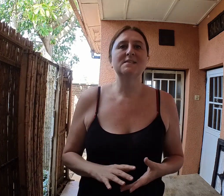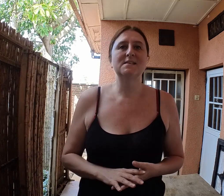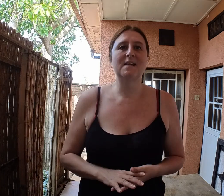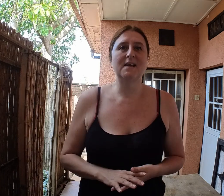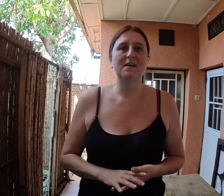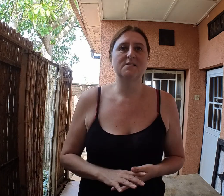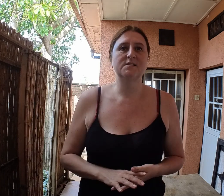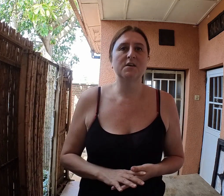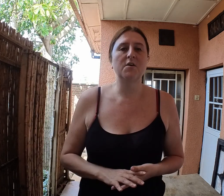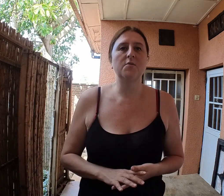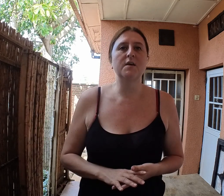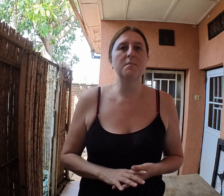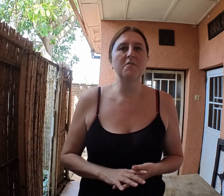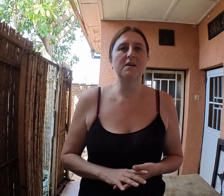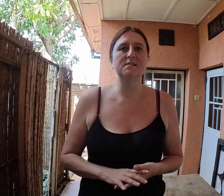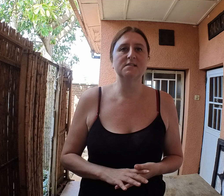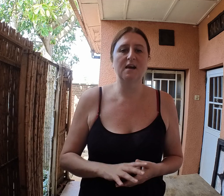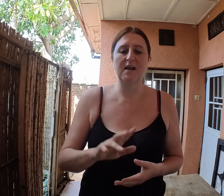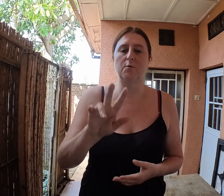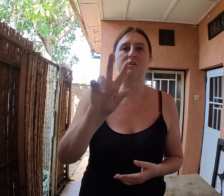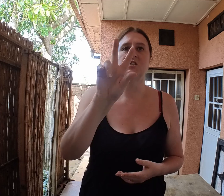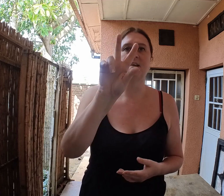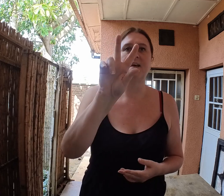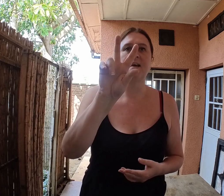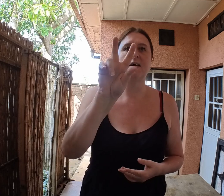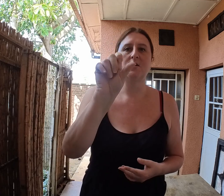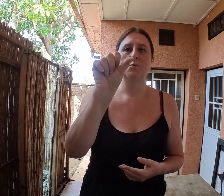Tanzania. So, the American Sign Language T,